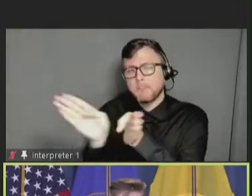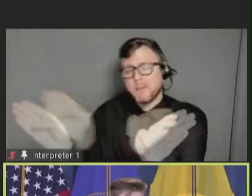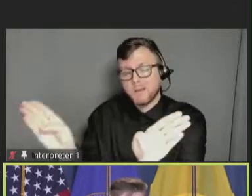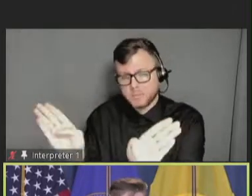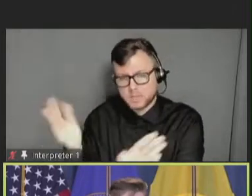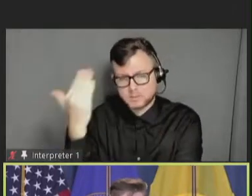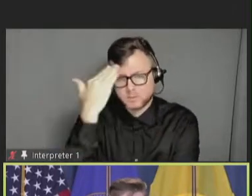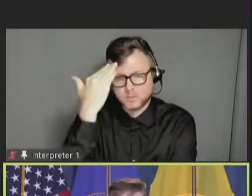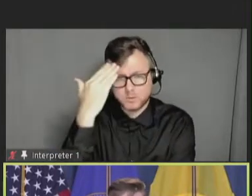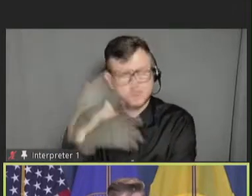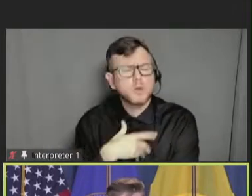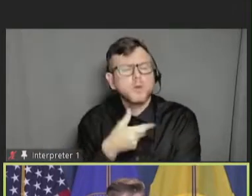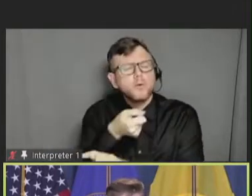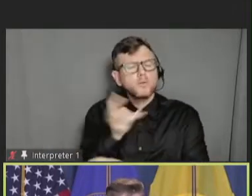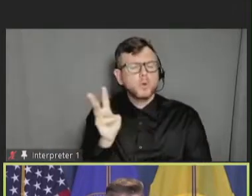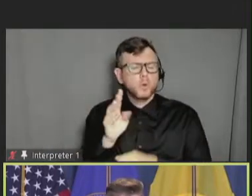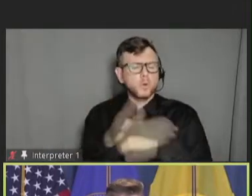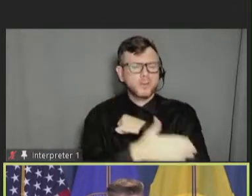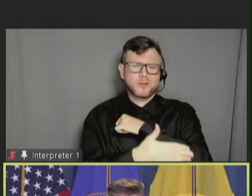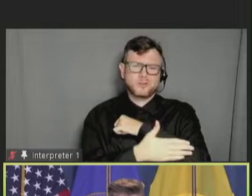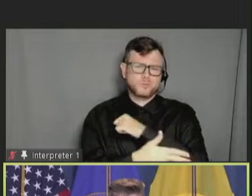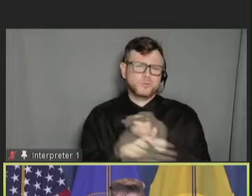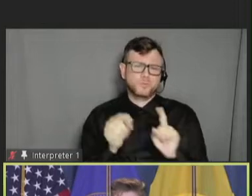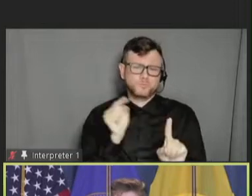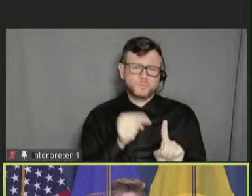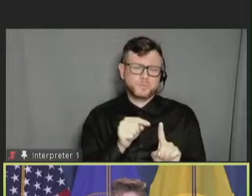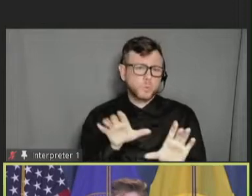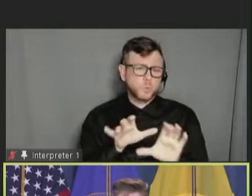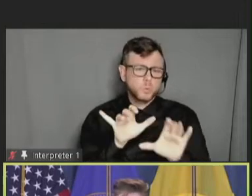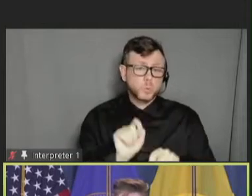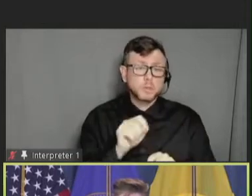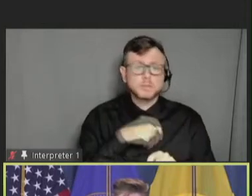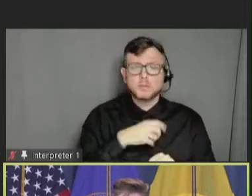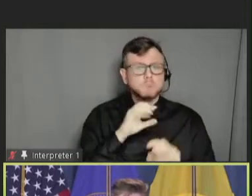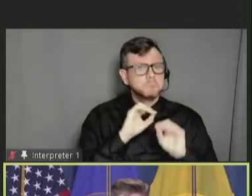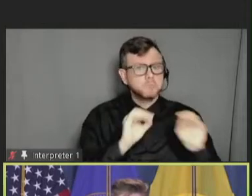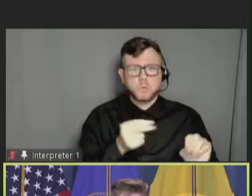few countries actually do this. In fact, none of the high-income nations that we've included